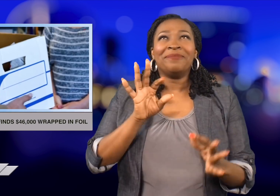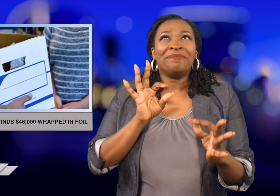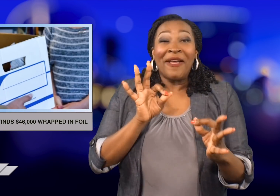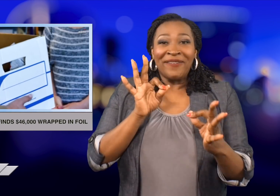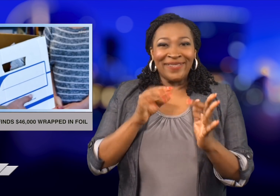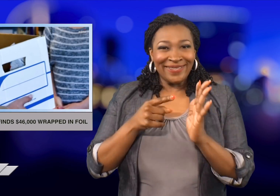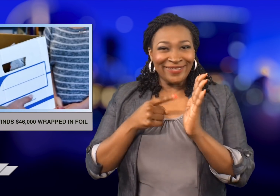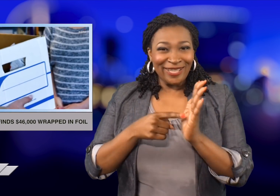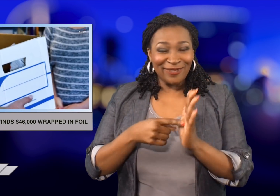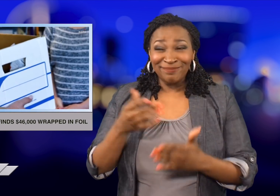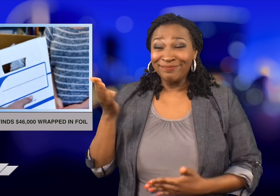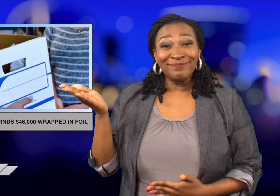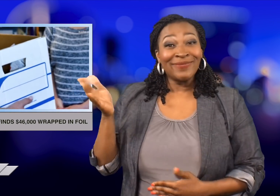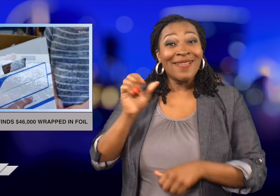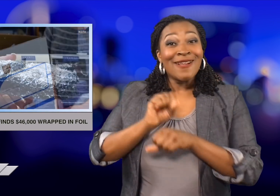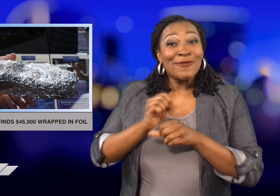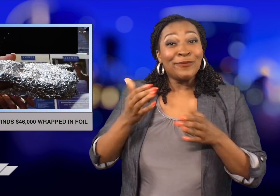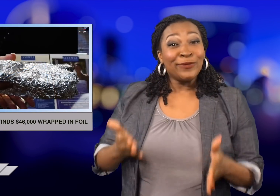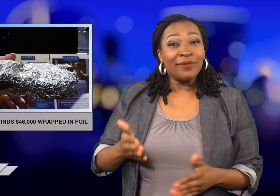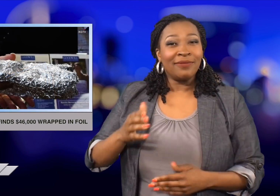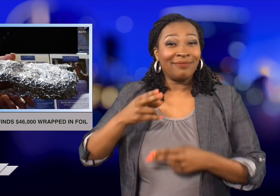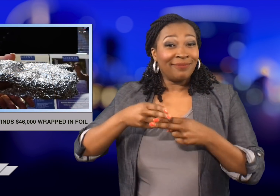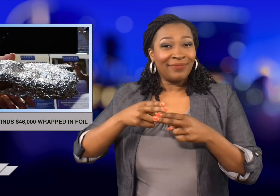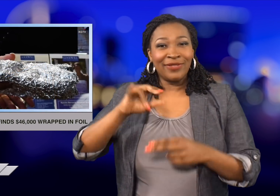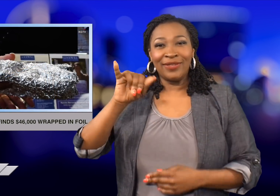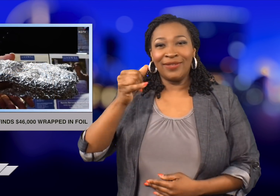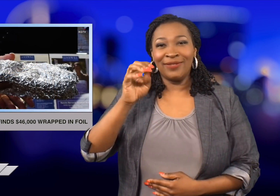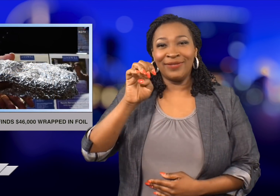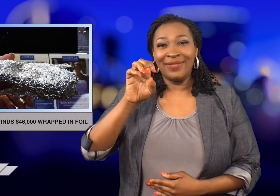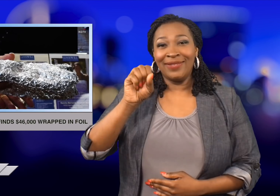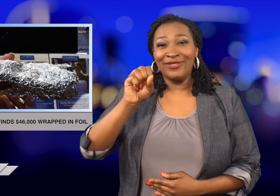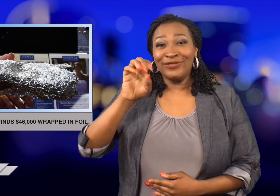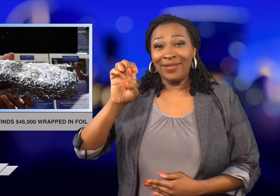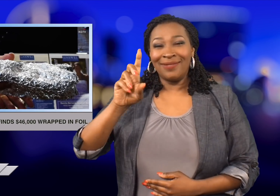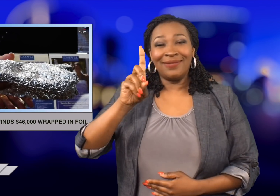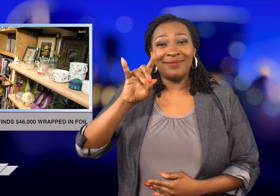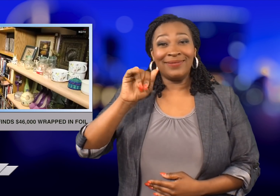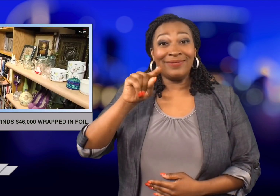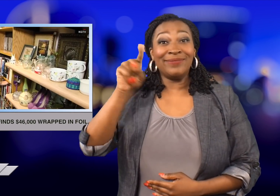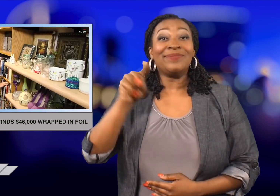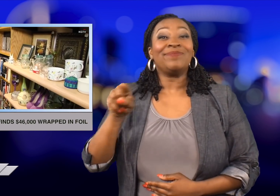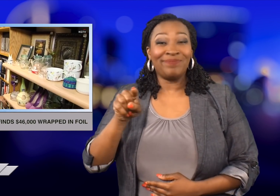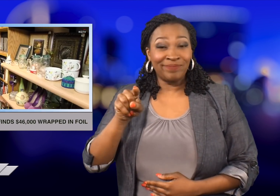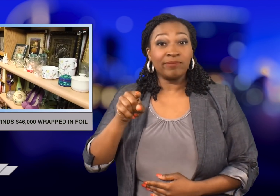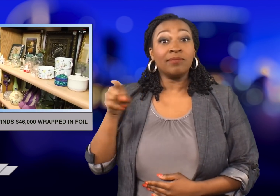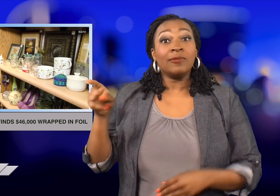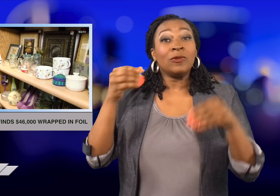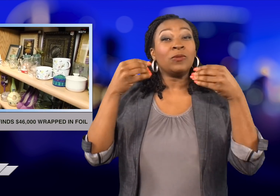Employee Jessee Diaz is living proof of that.